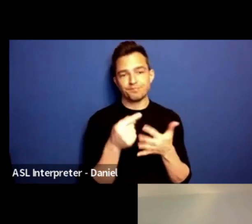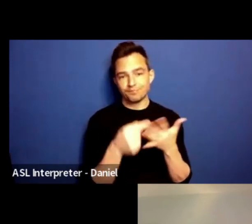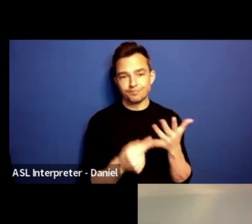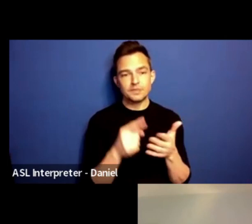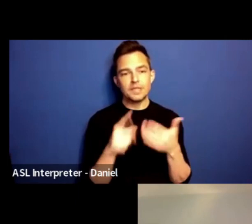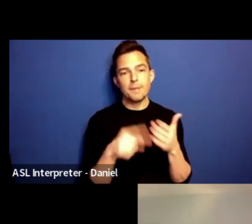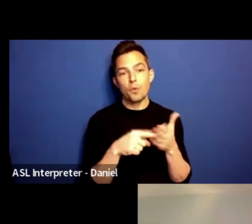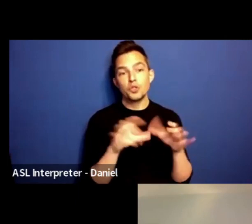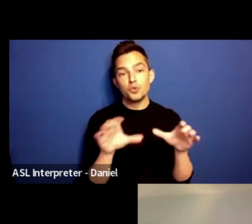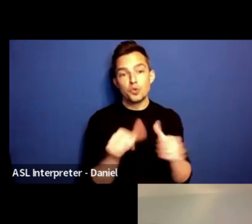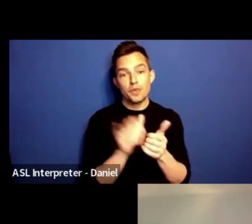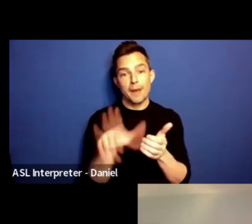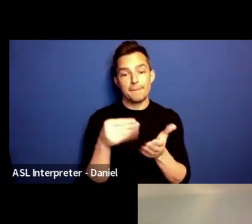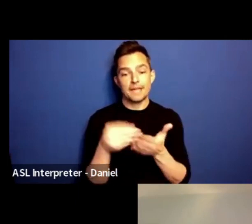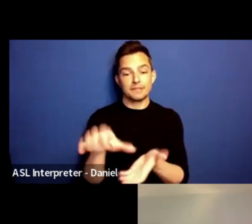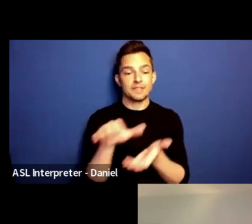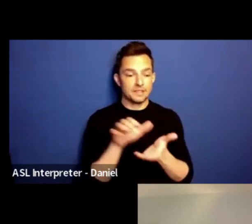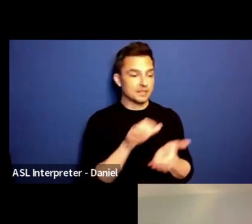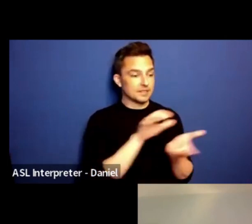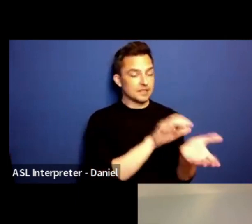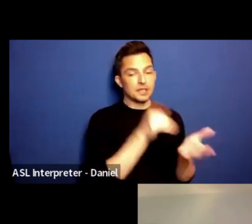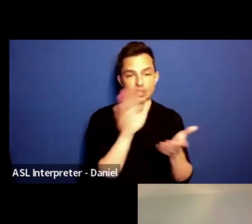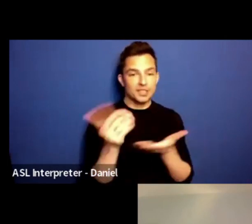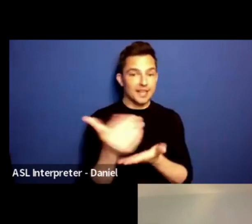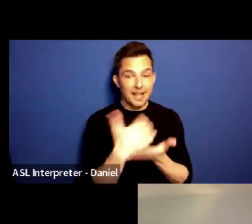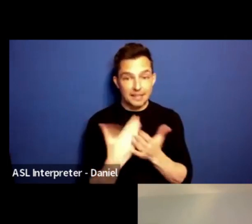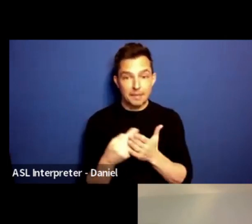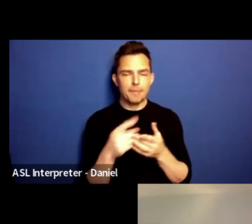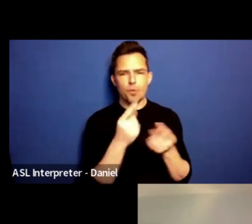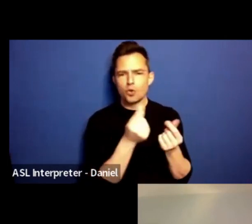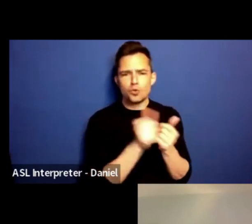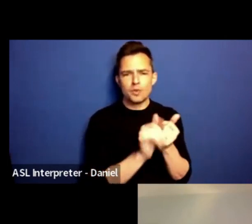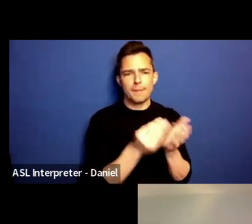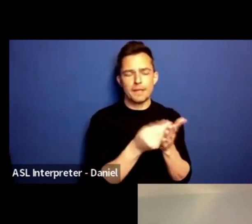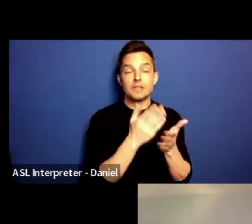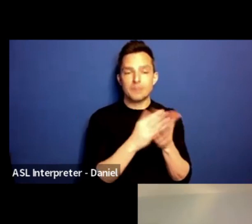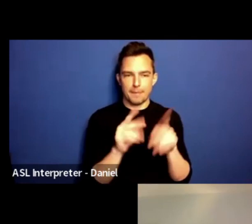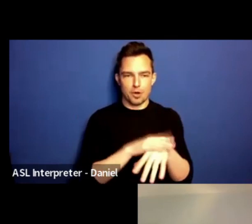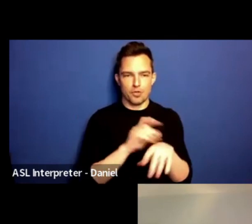do with the money, not just collecting the money. There's people on this call that I know there's people everywhere that